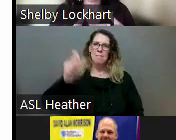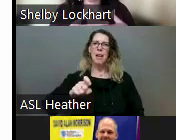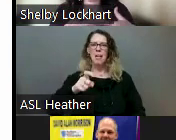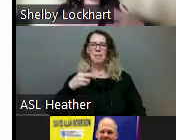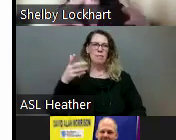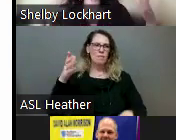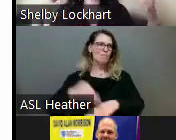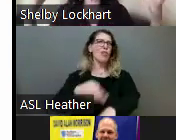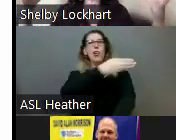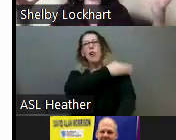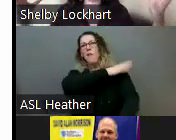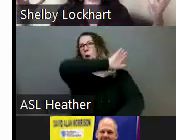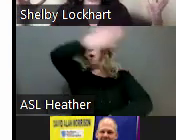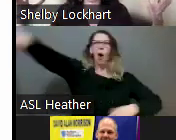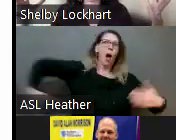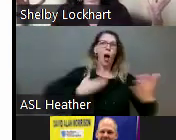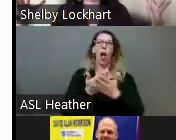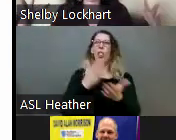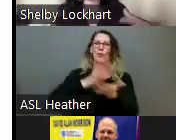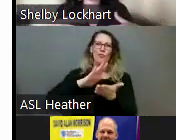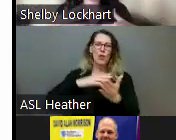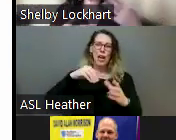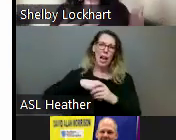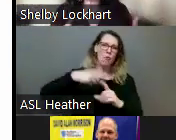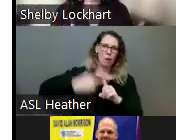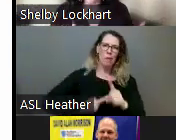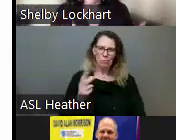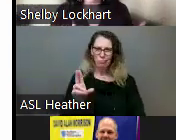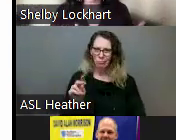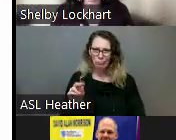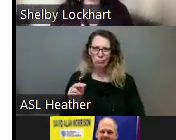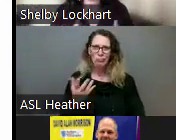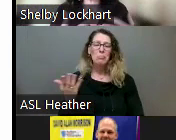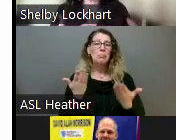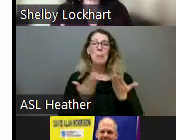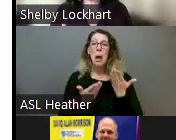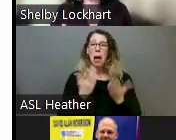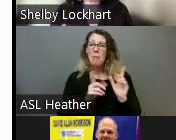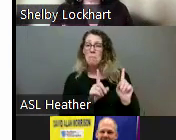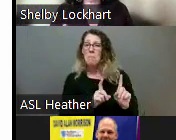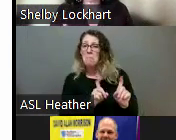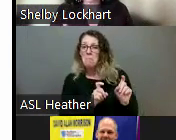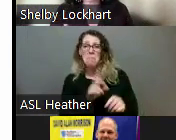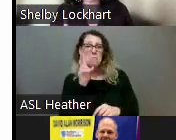whole school's attendance in one month. Maybe do some tests, see how it works at third grade first,